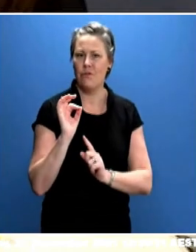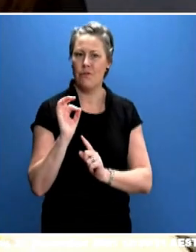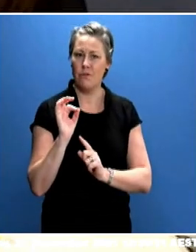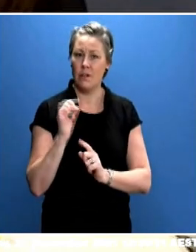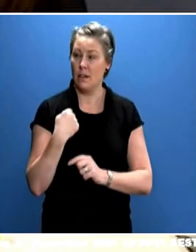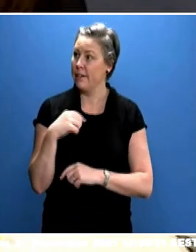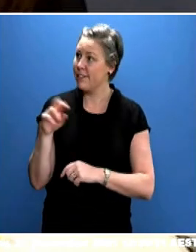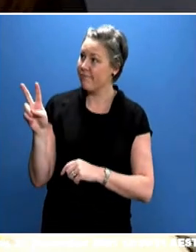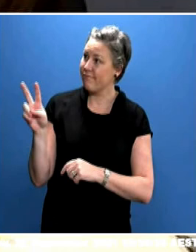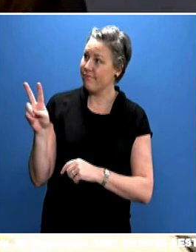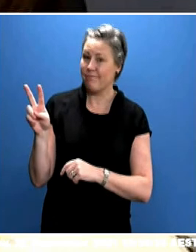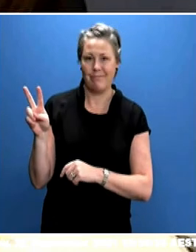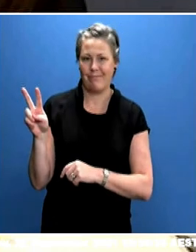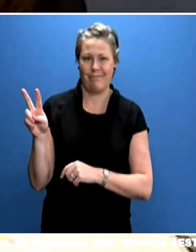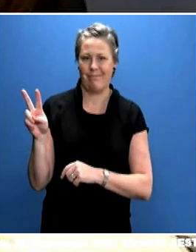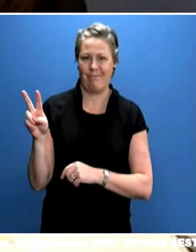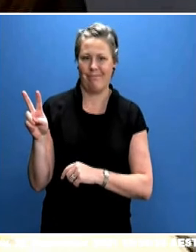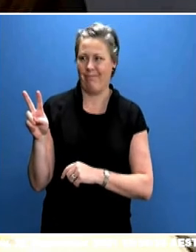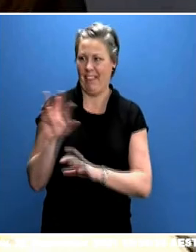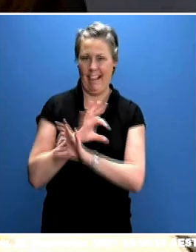but we know, on the ground, nothing has gotten better.